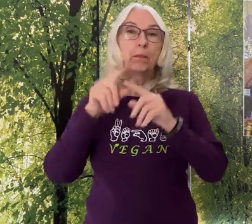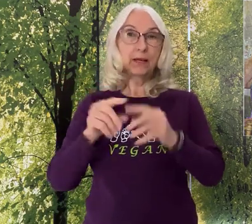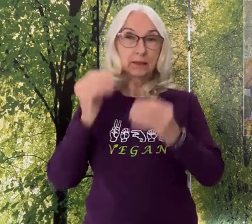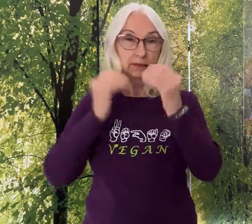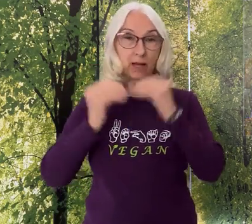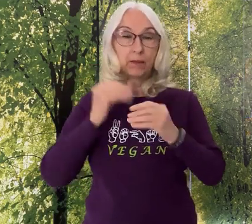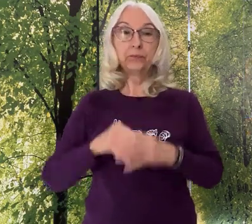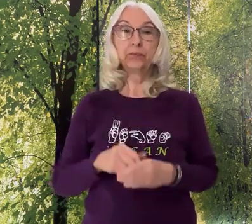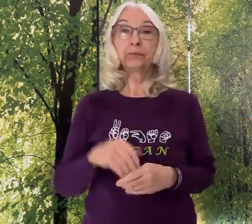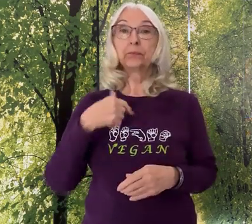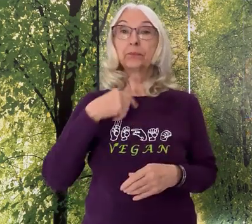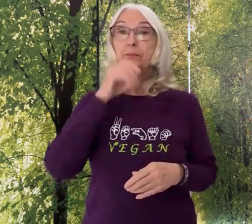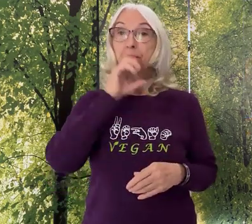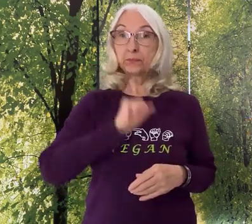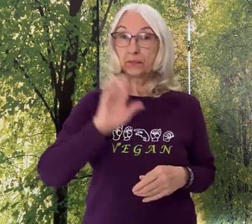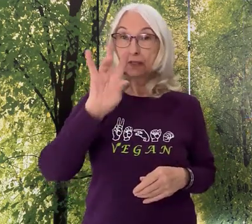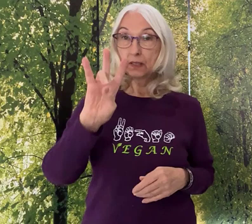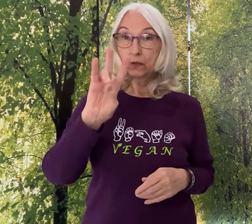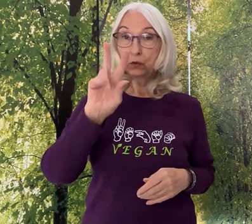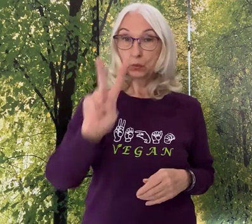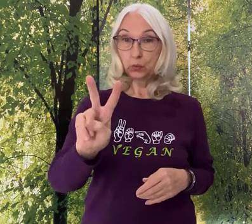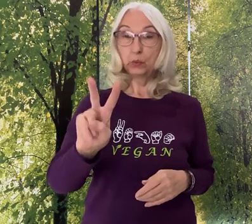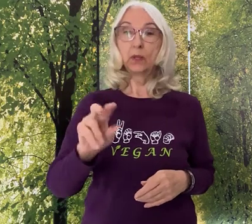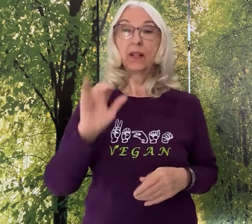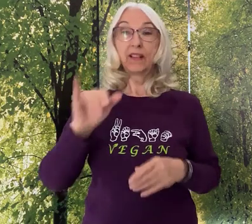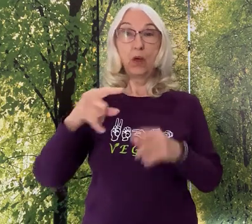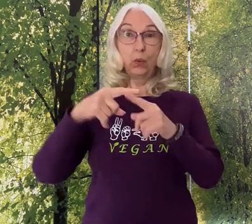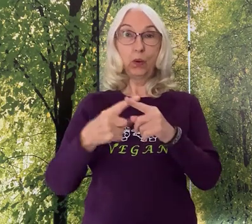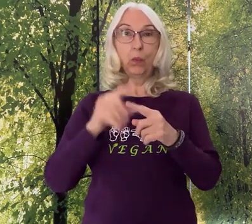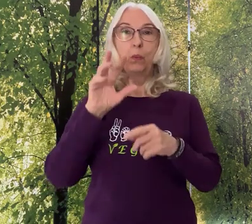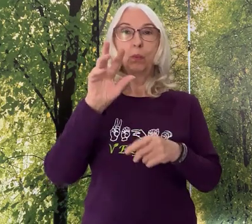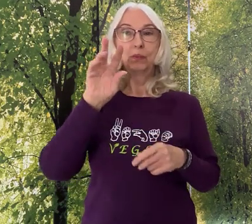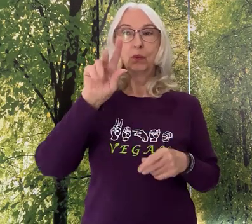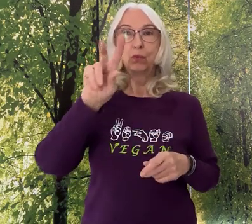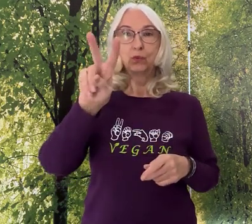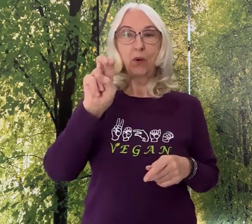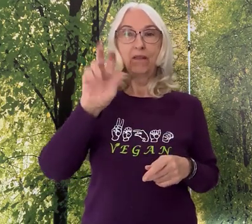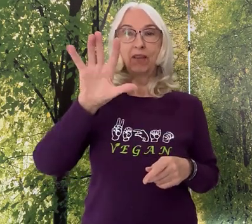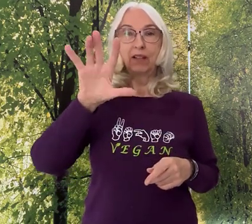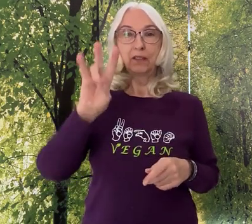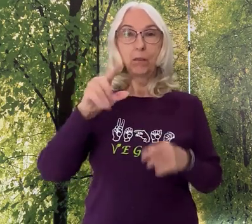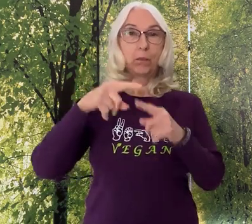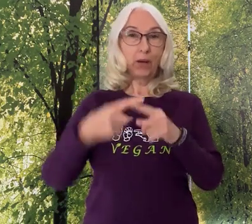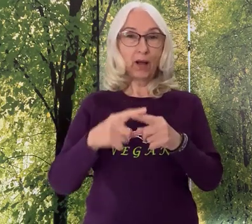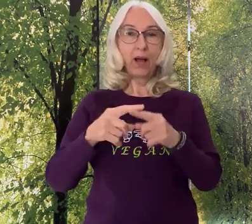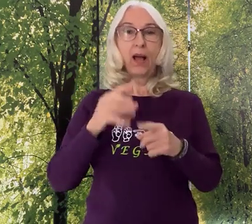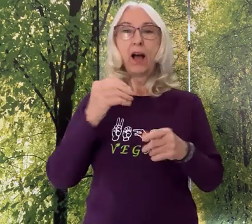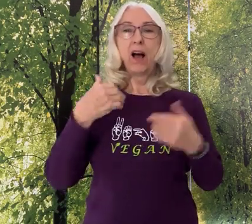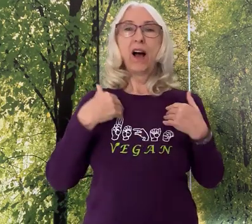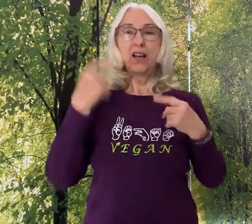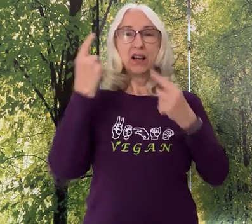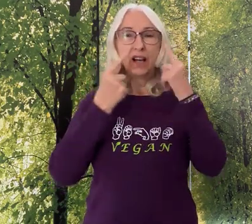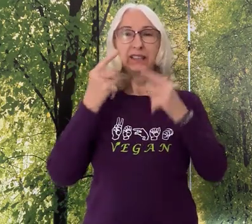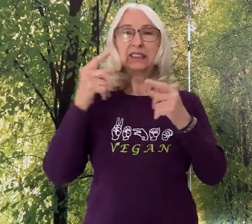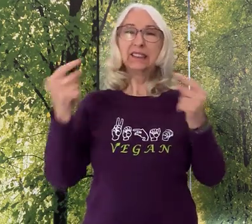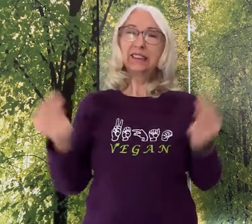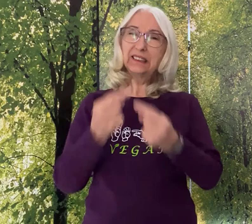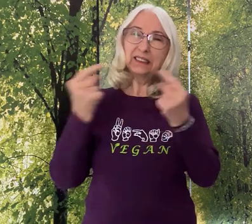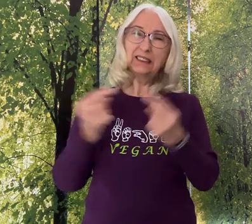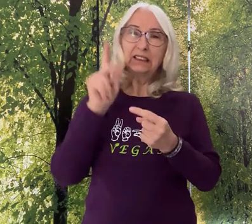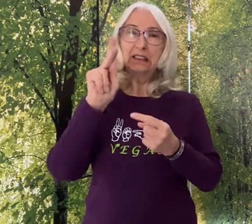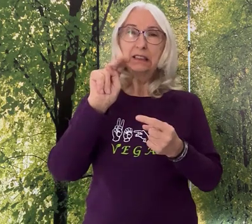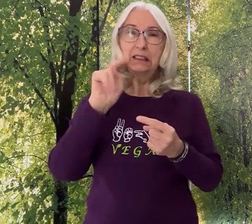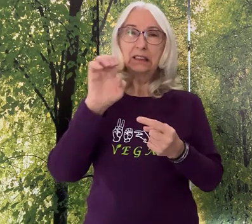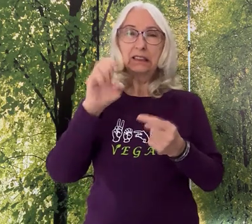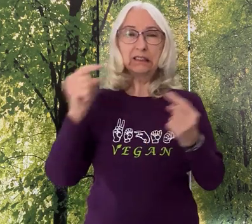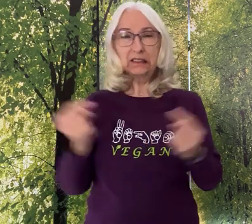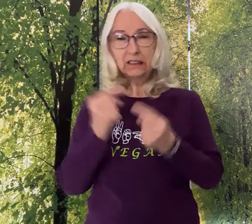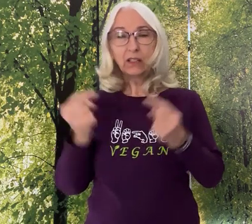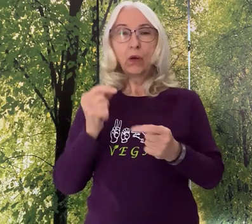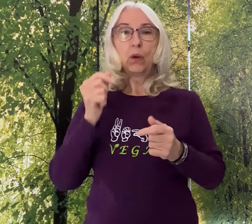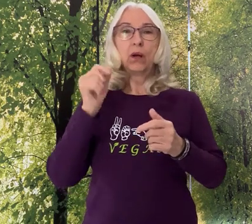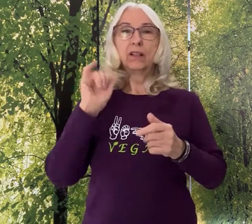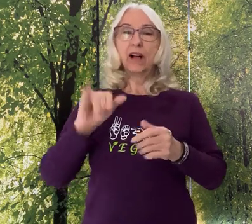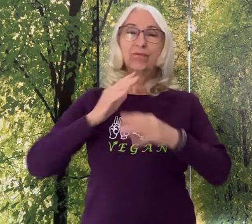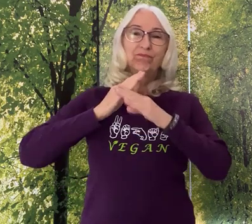At the age of 72, I weighed 257 pounds and had considerable knee pain, which hindered